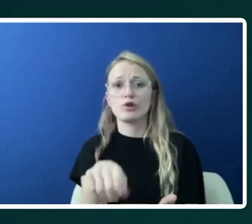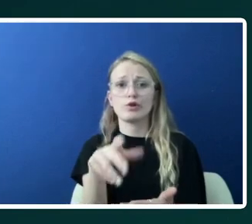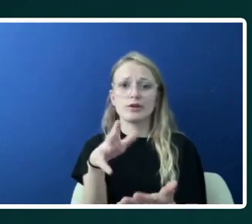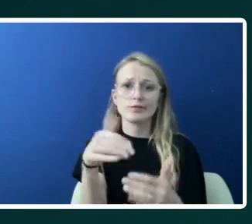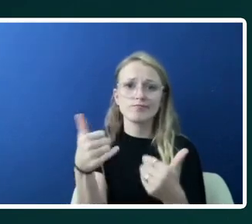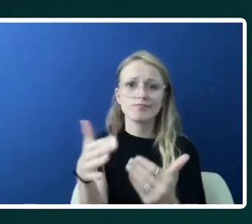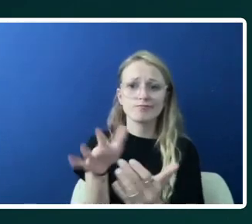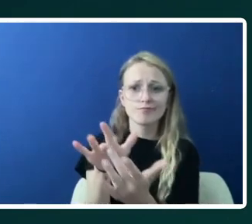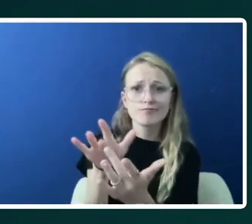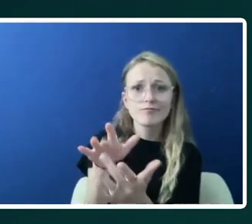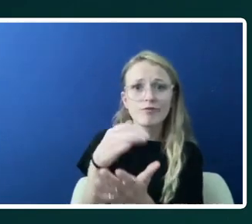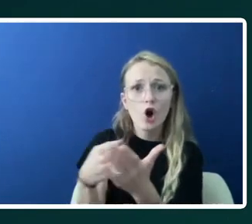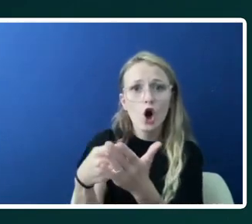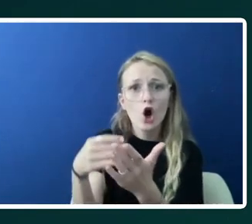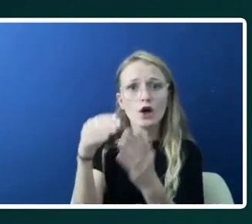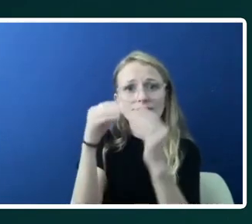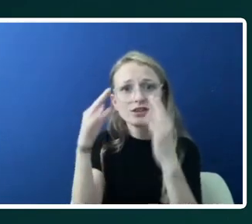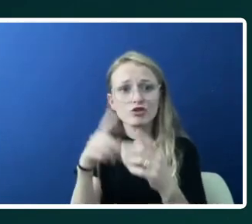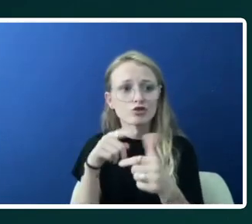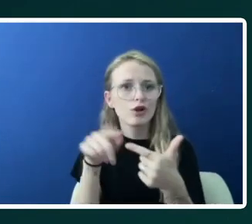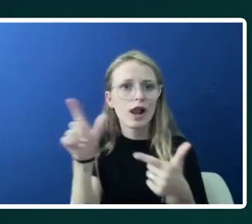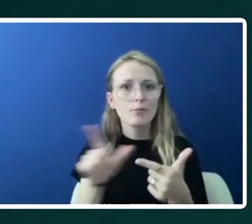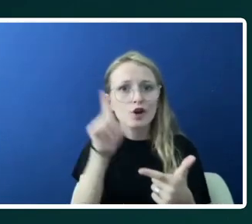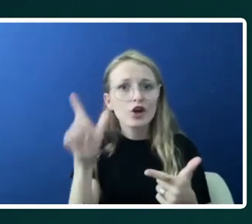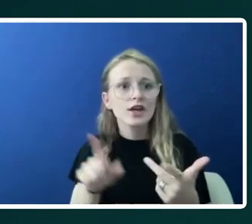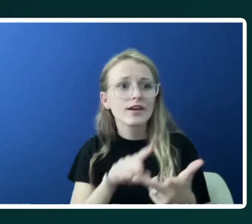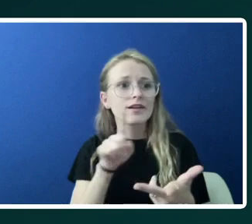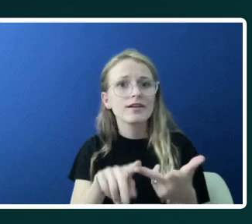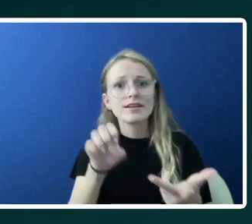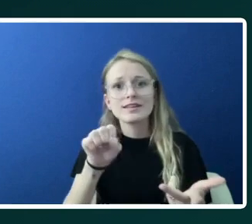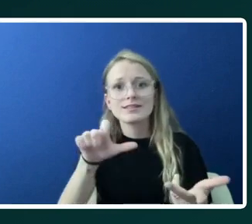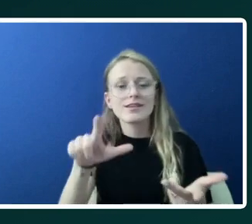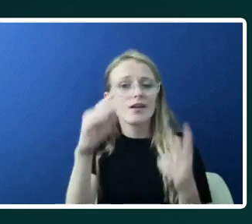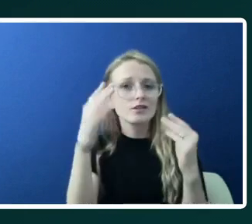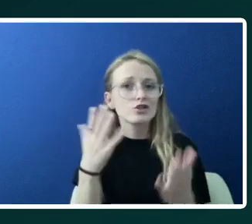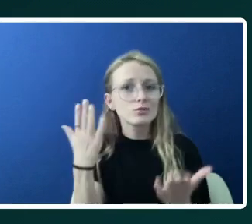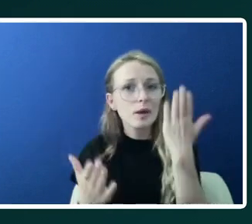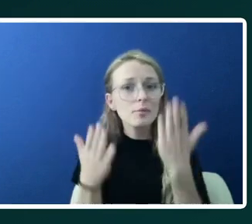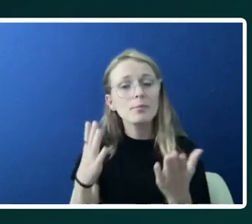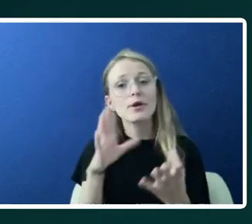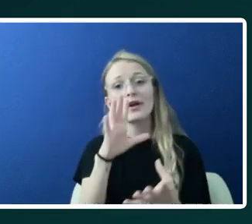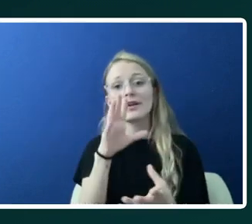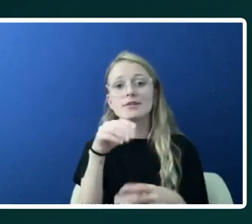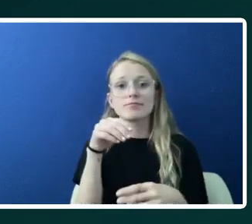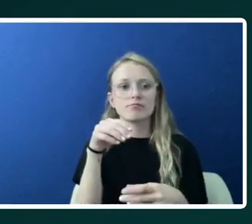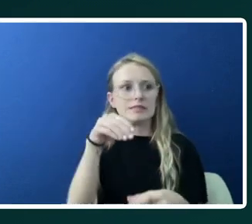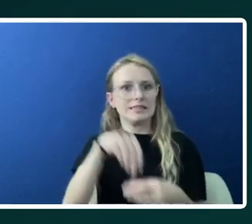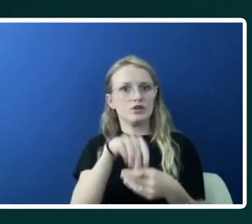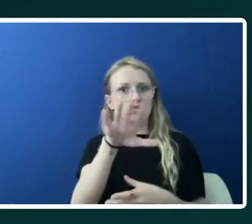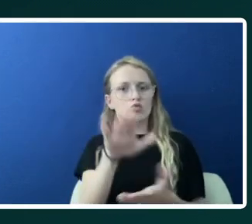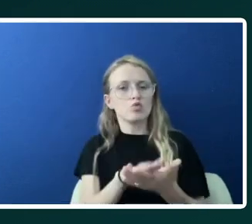the librarian, or an ESOL teacher, perhaps in your school. And if it's a community thing, you